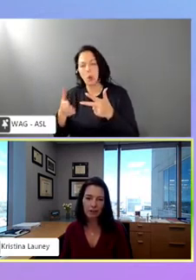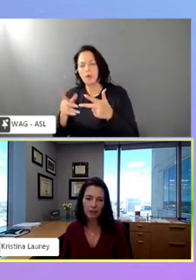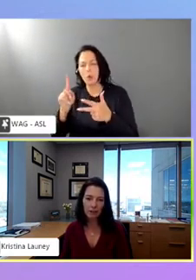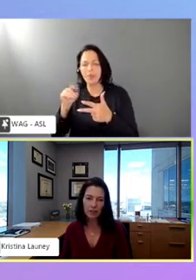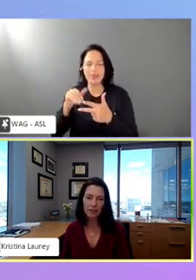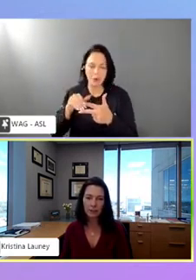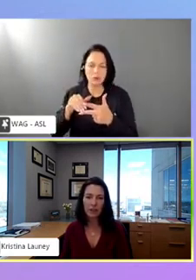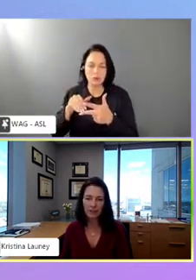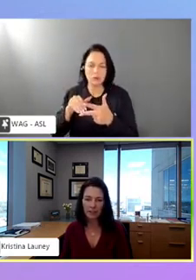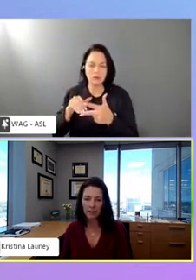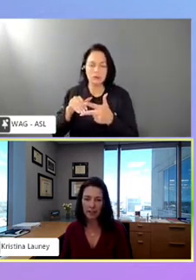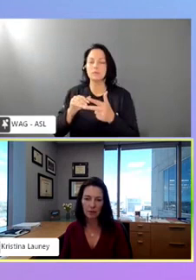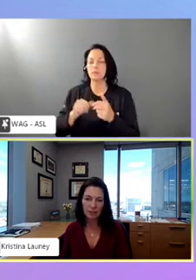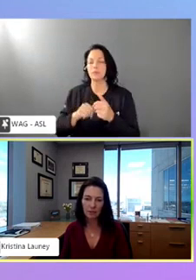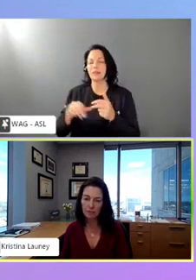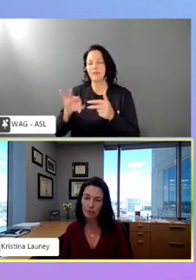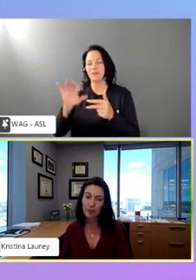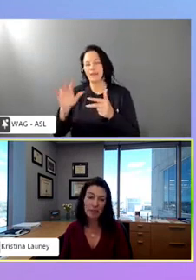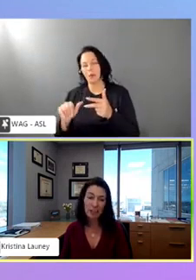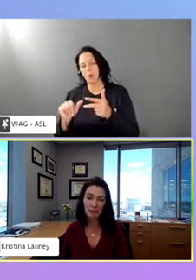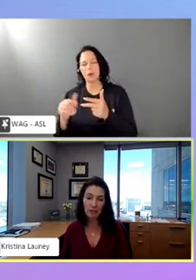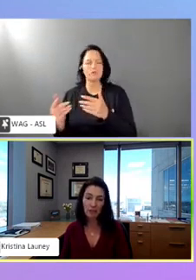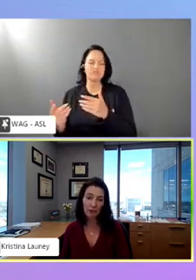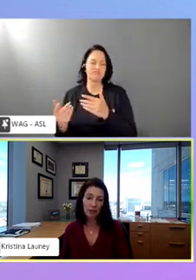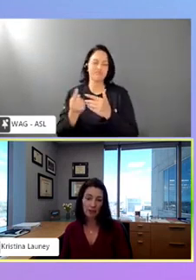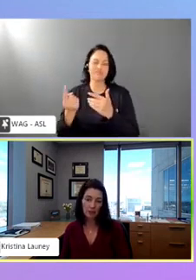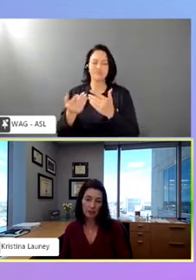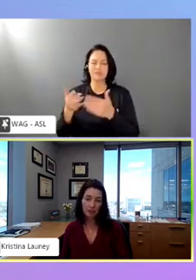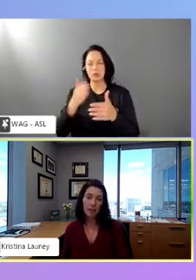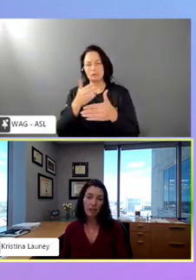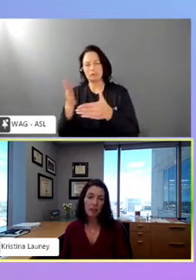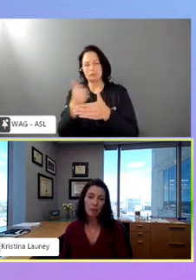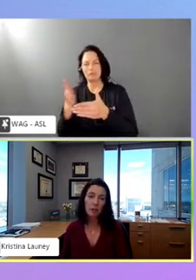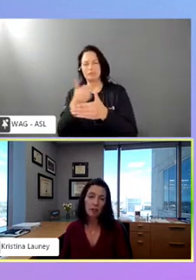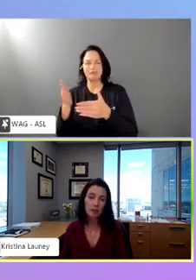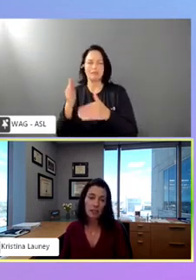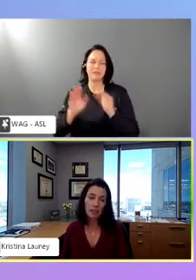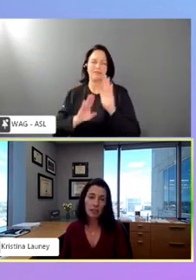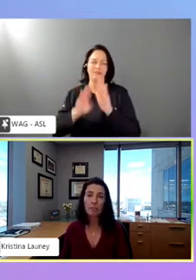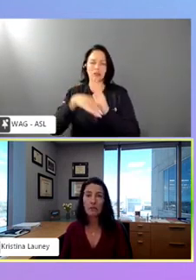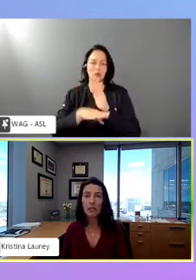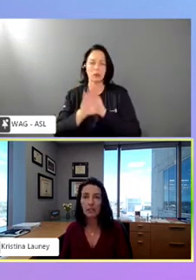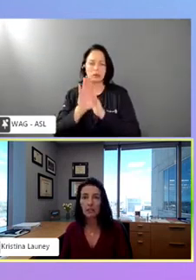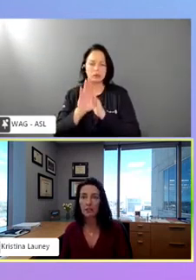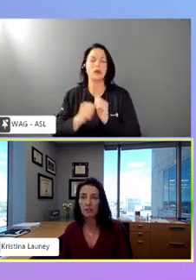2800 lawsuits, and Florida had just over 1000. Florida